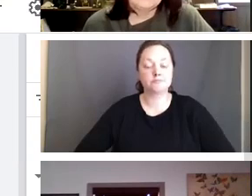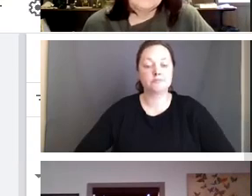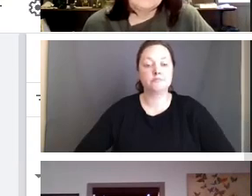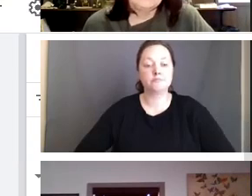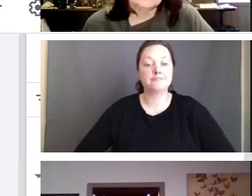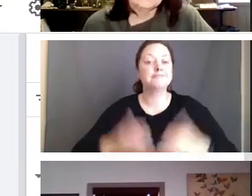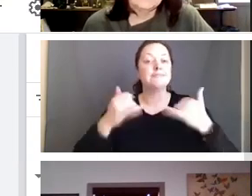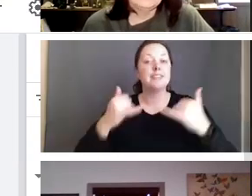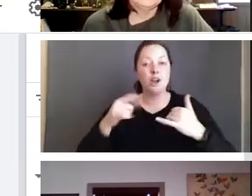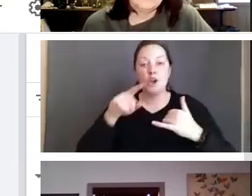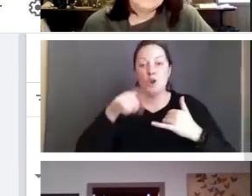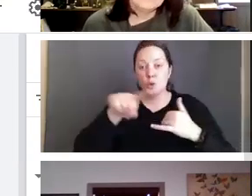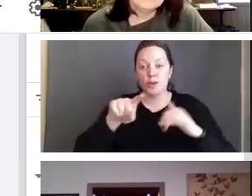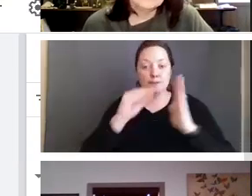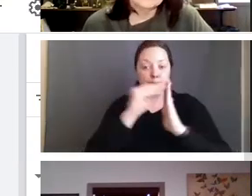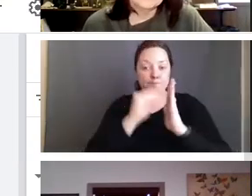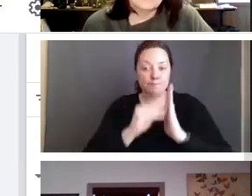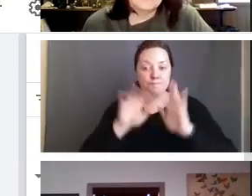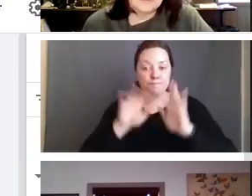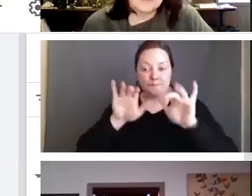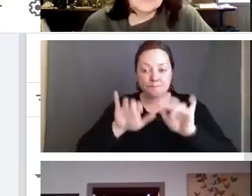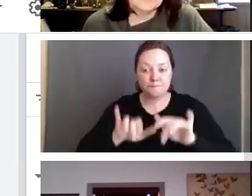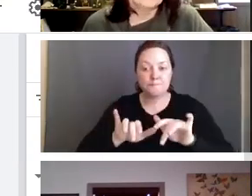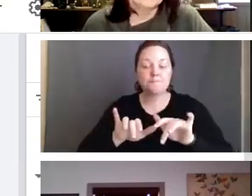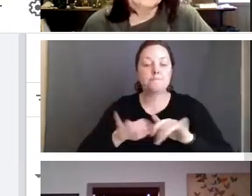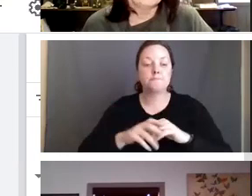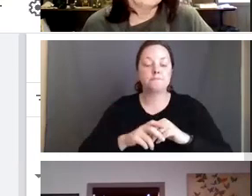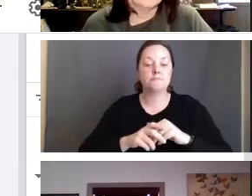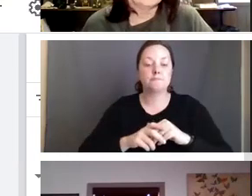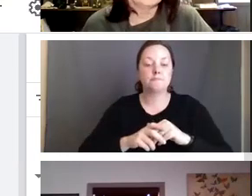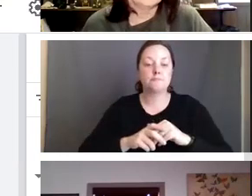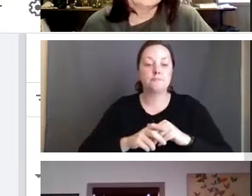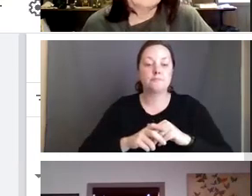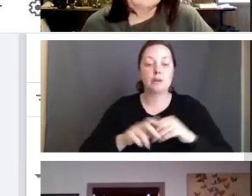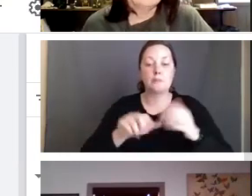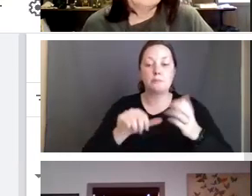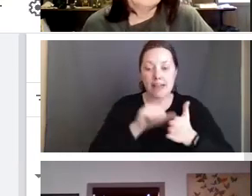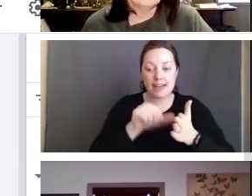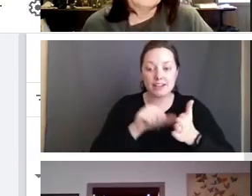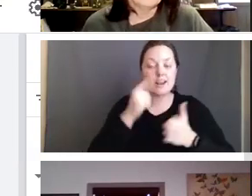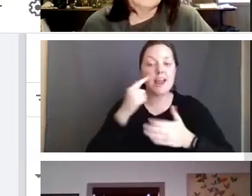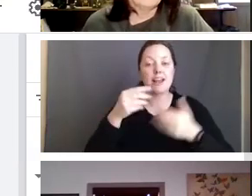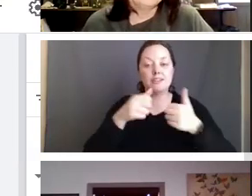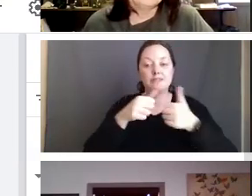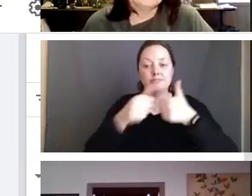That can be used if a student has multiple images like from a singular activity, or an event.